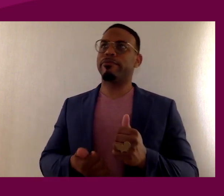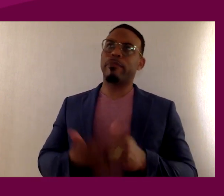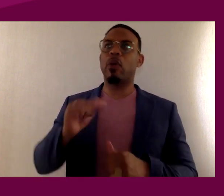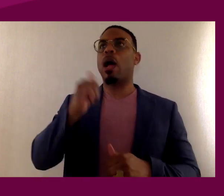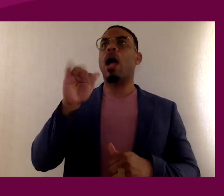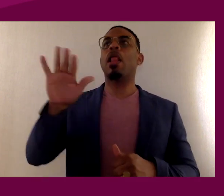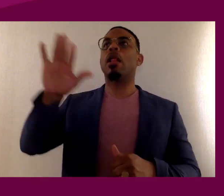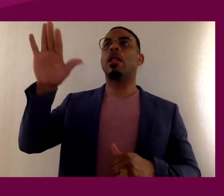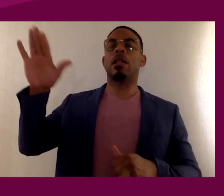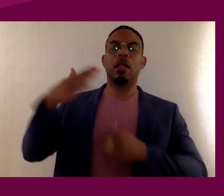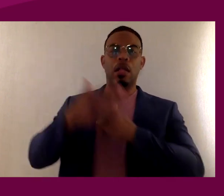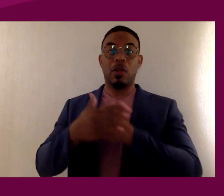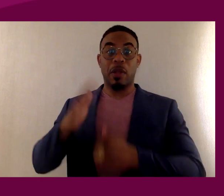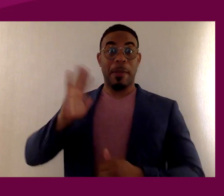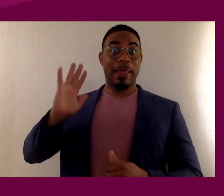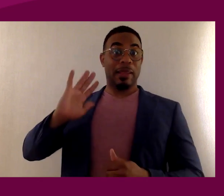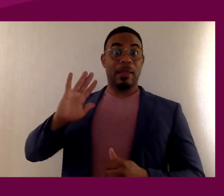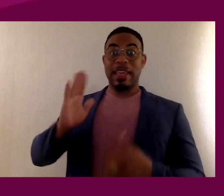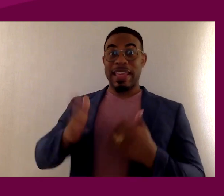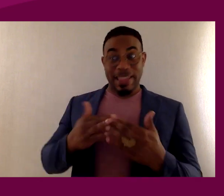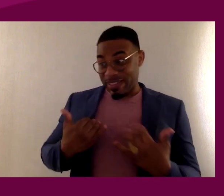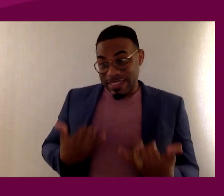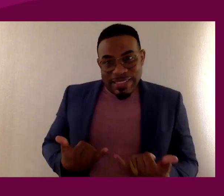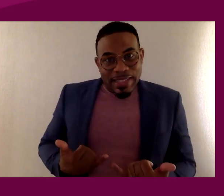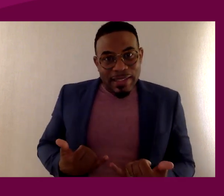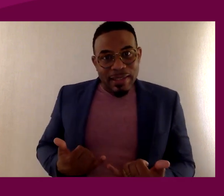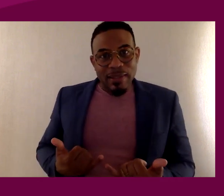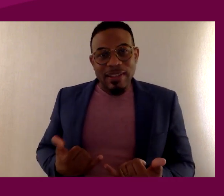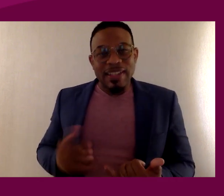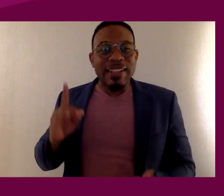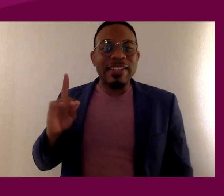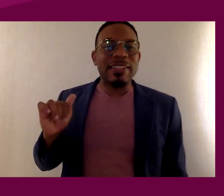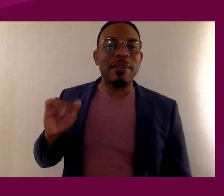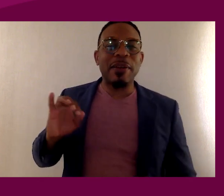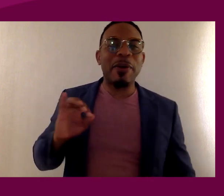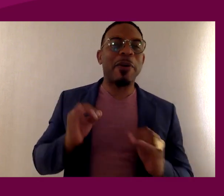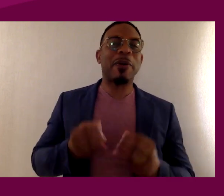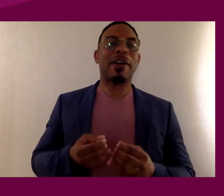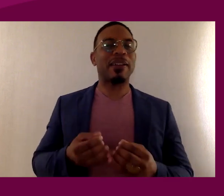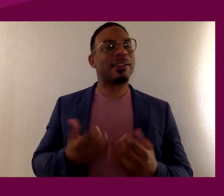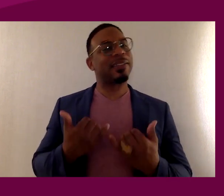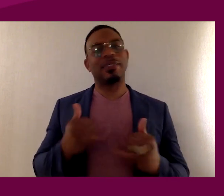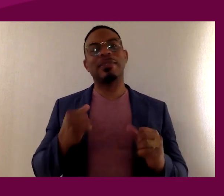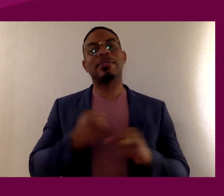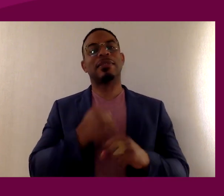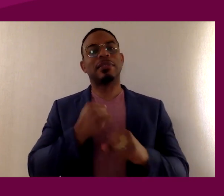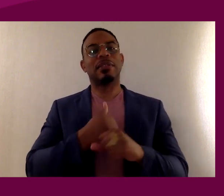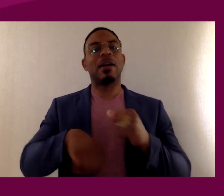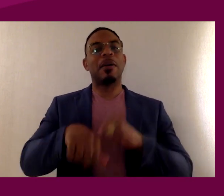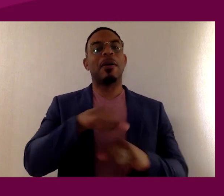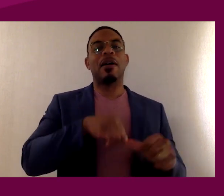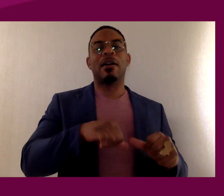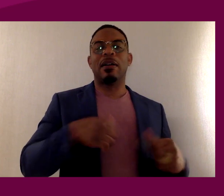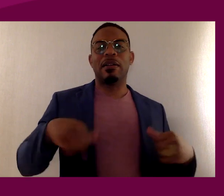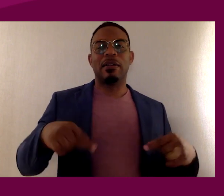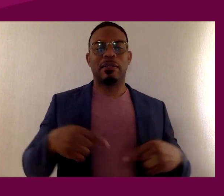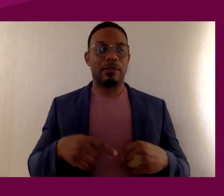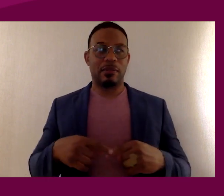Instead, in most other countries then, even today, disability organizations still fight